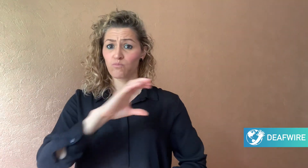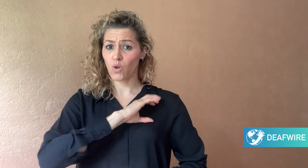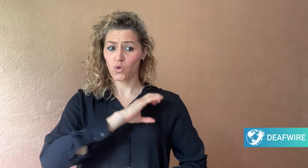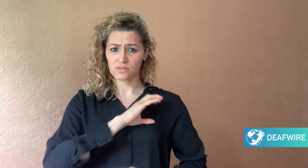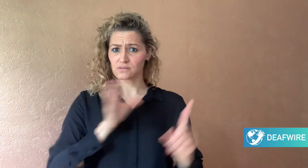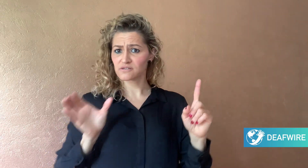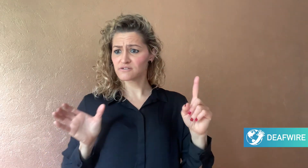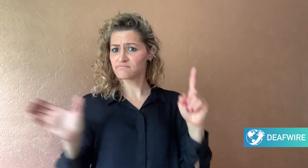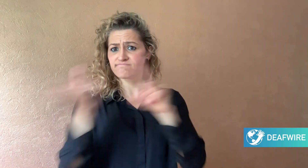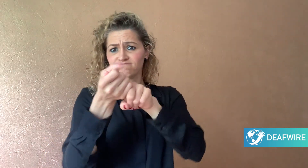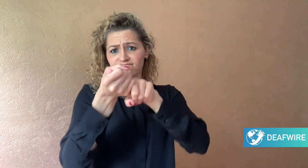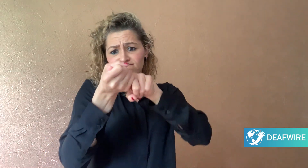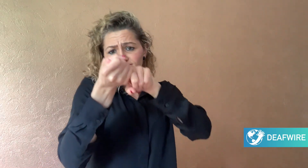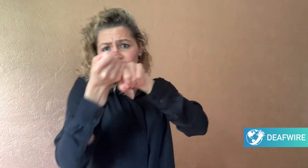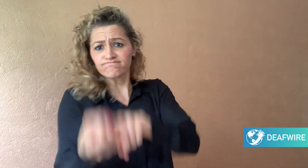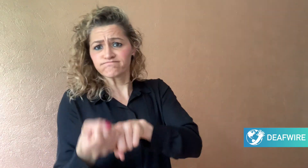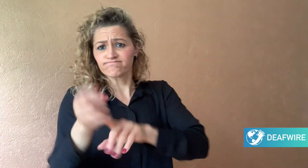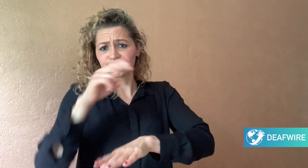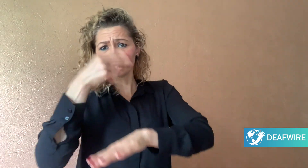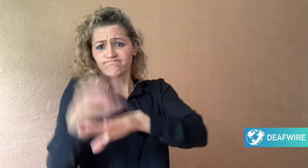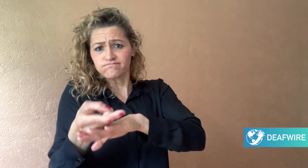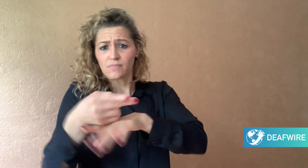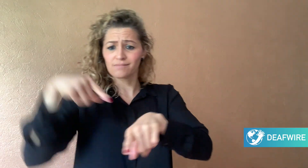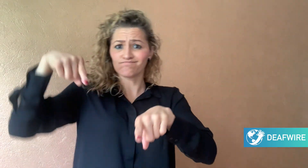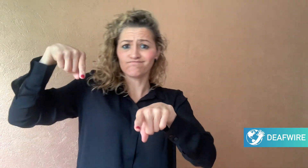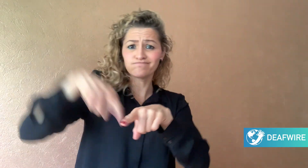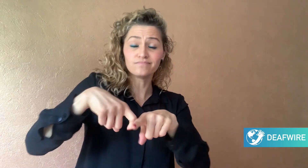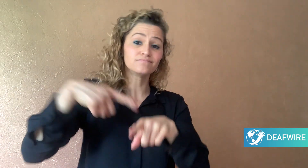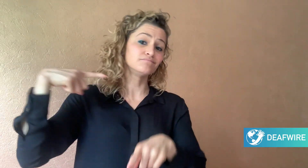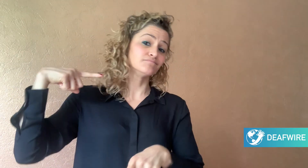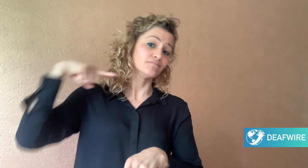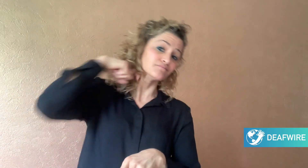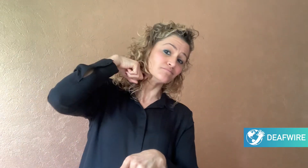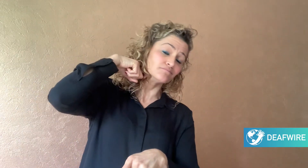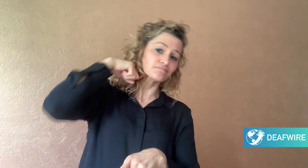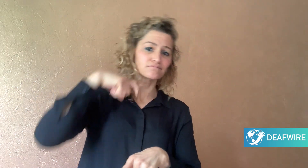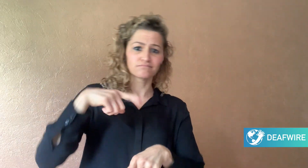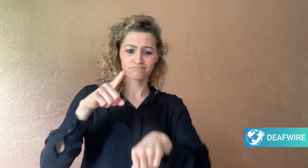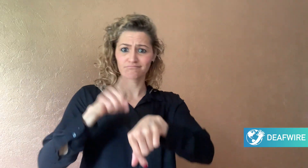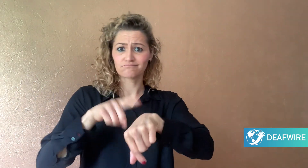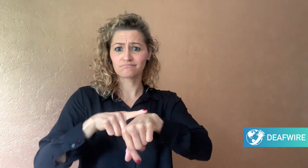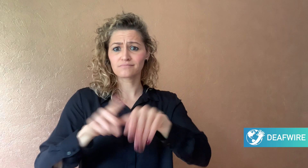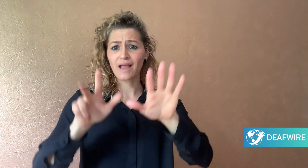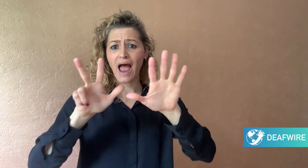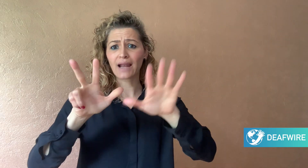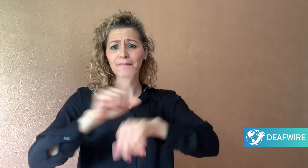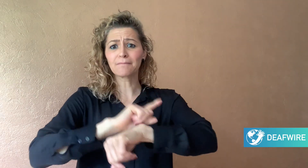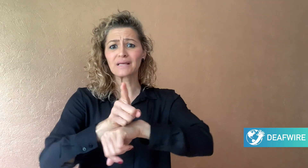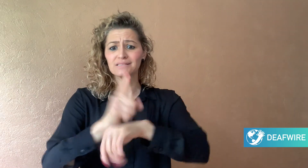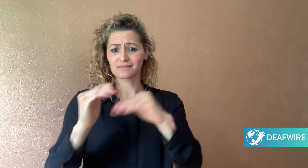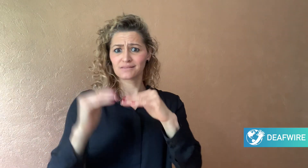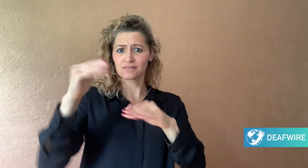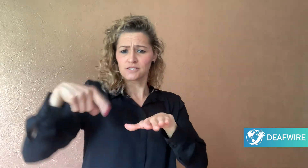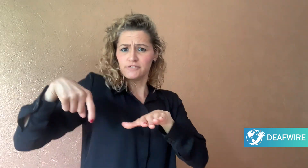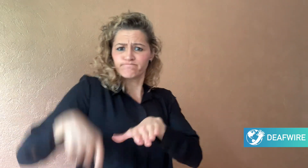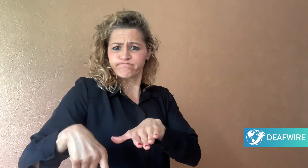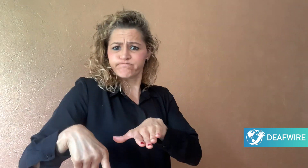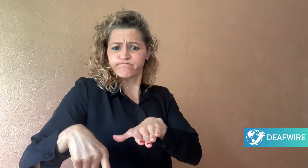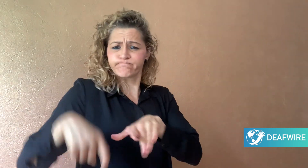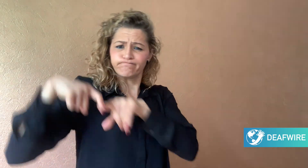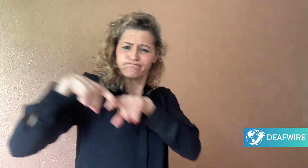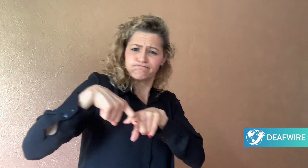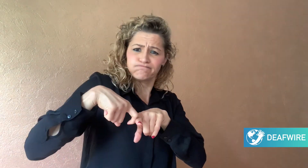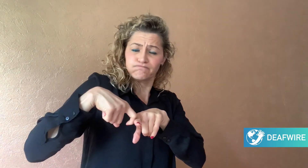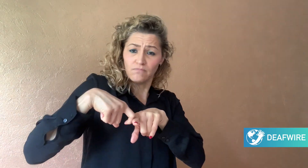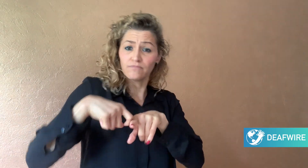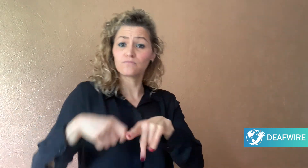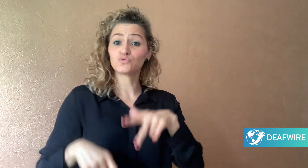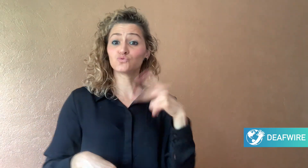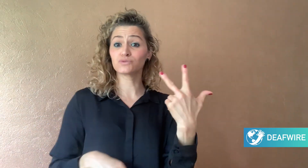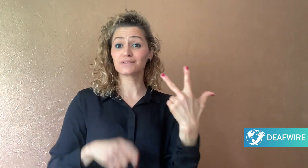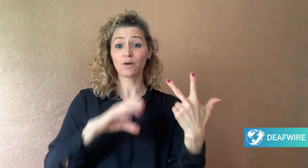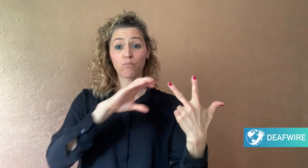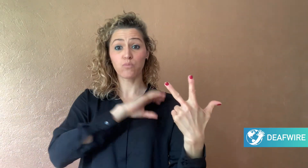A police officer kneeled on his neck for more than 8 minutes